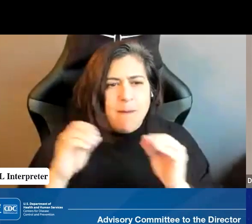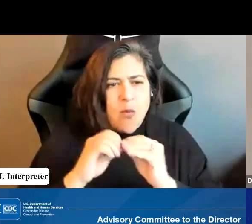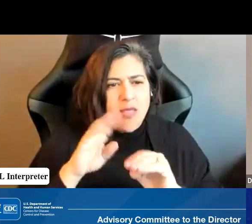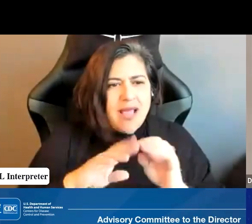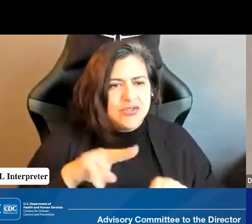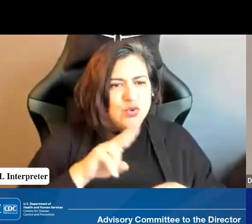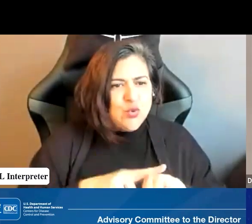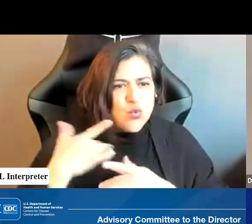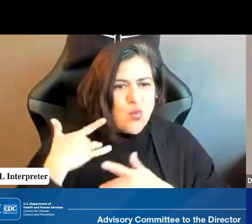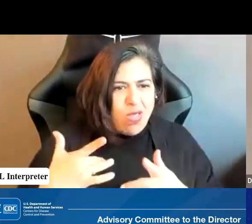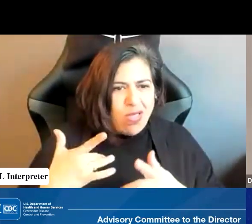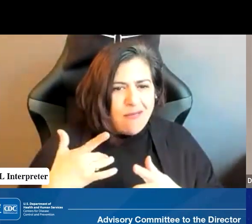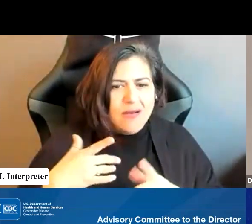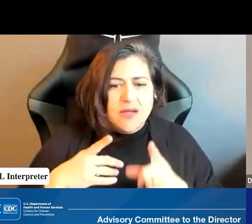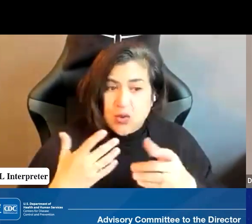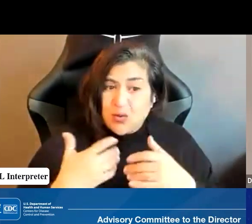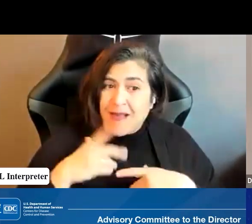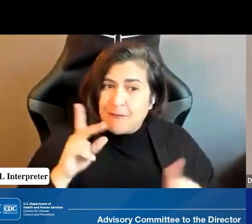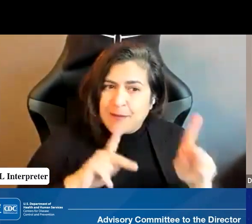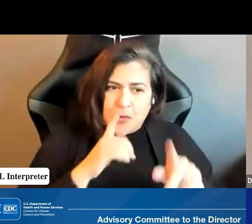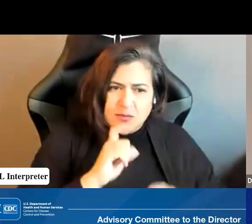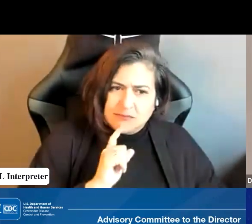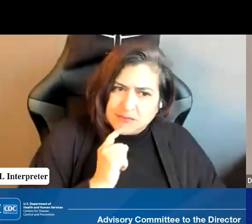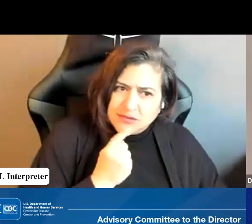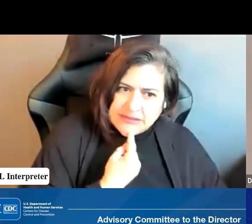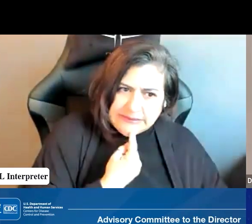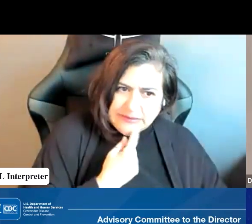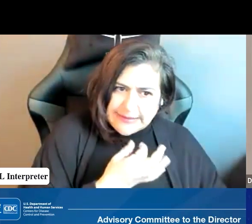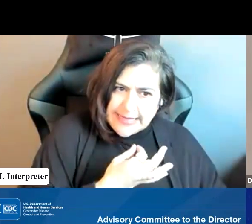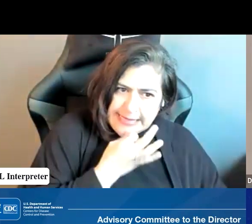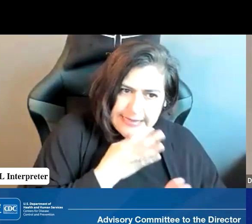You've got people who are serious experts and smart as a whip on the disease states,